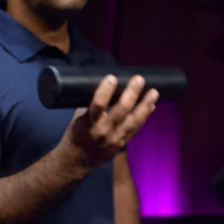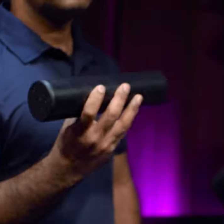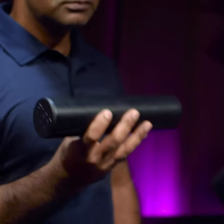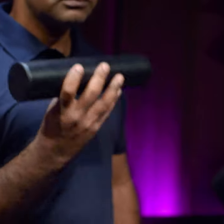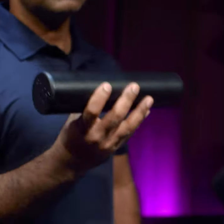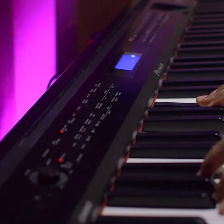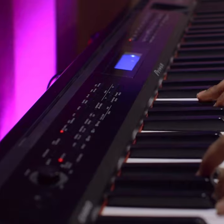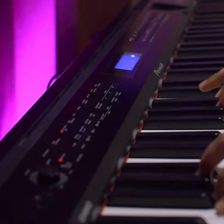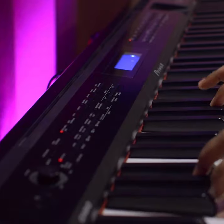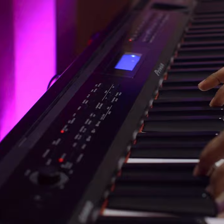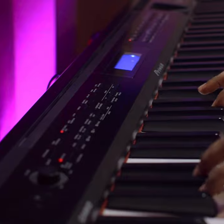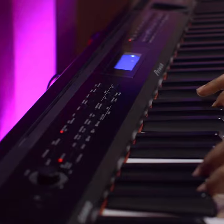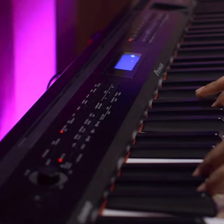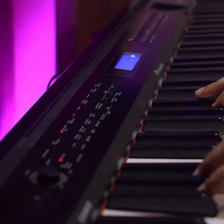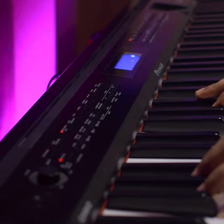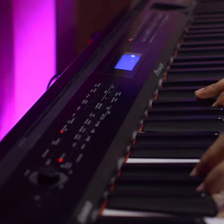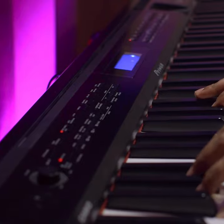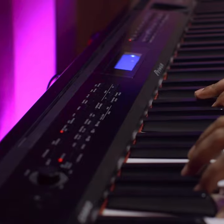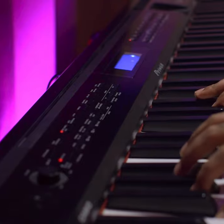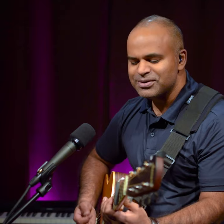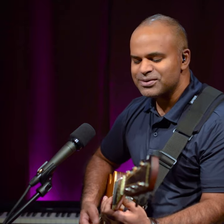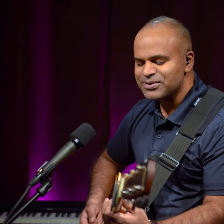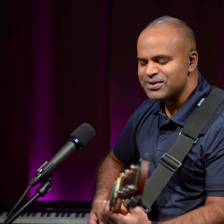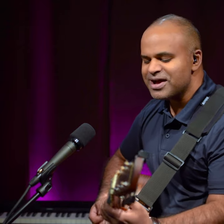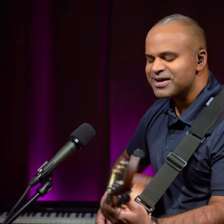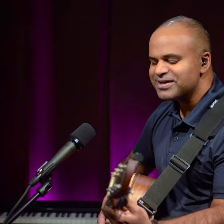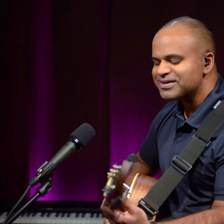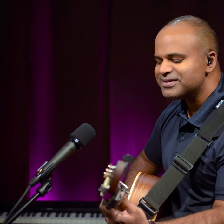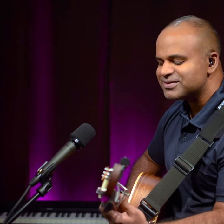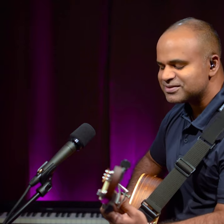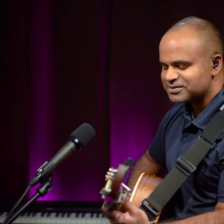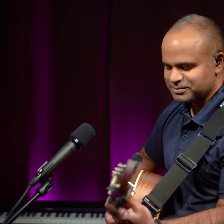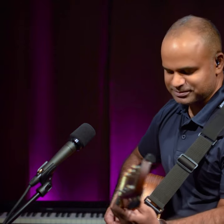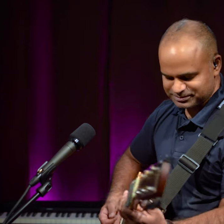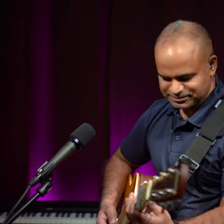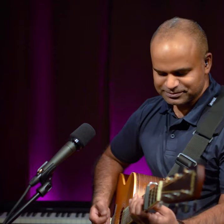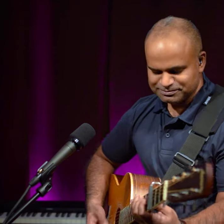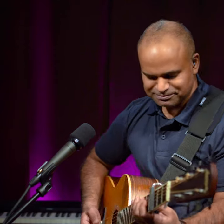And deliver us